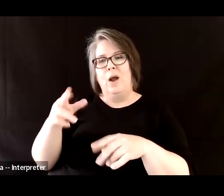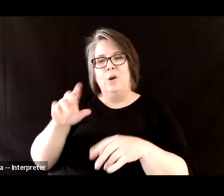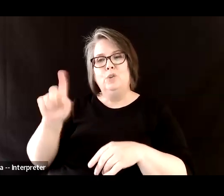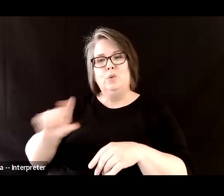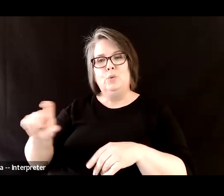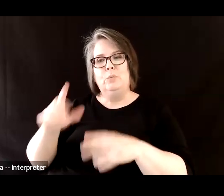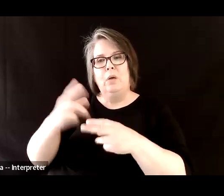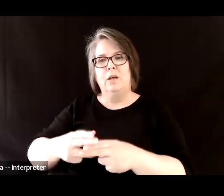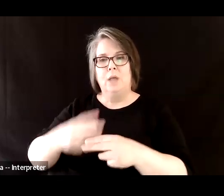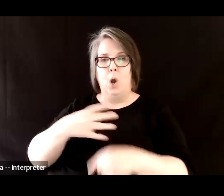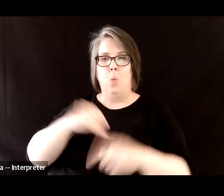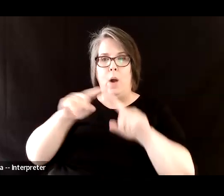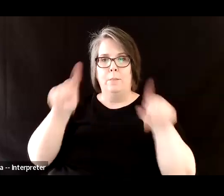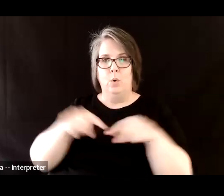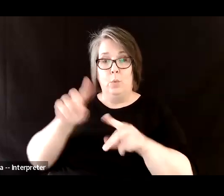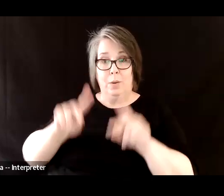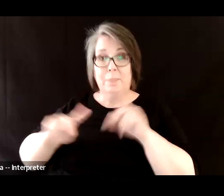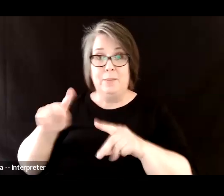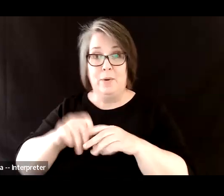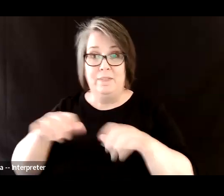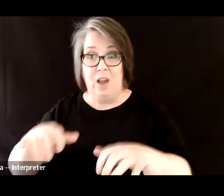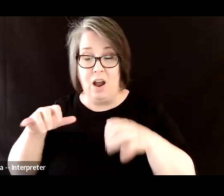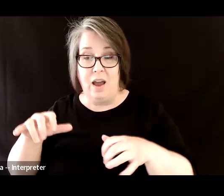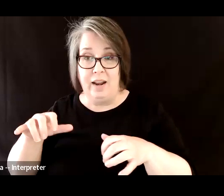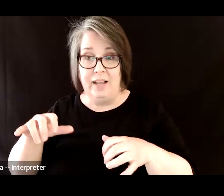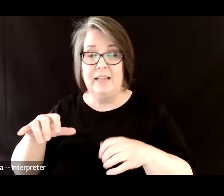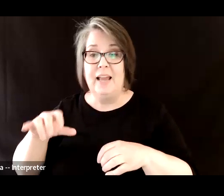Where folks in the audience can turn on their little pencils and